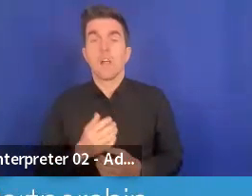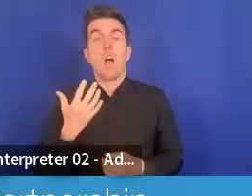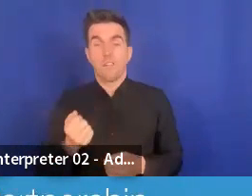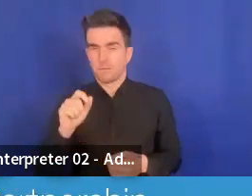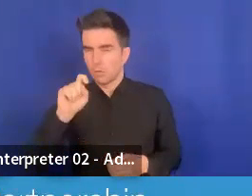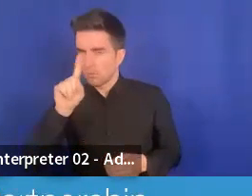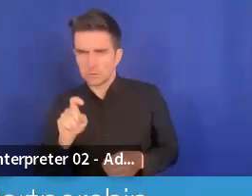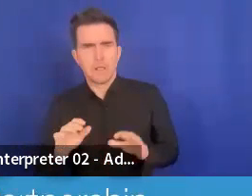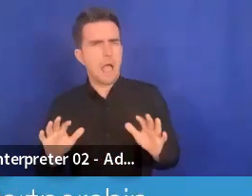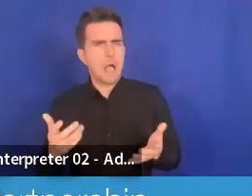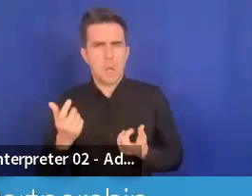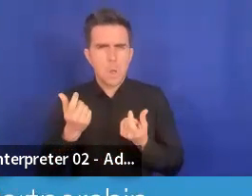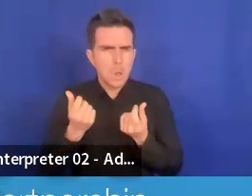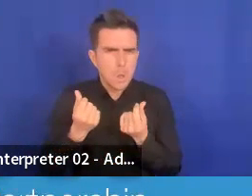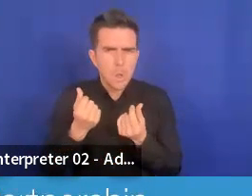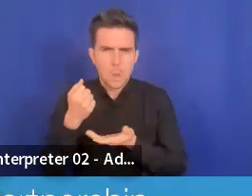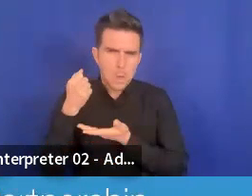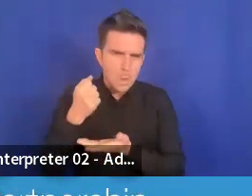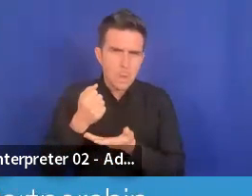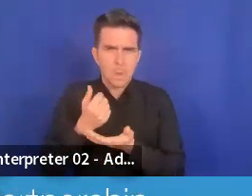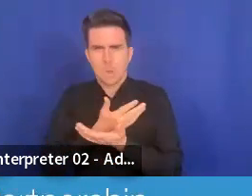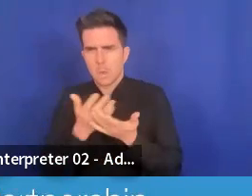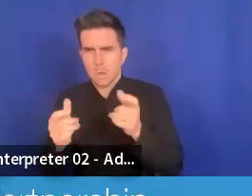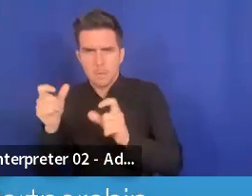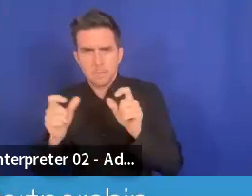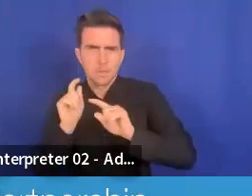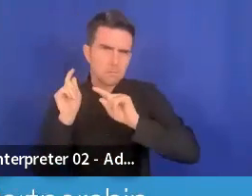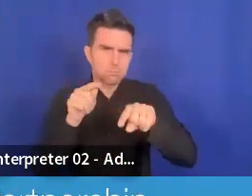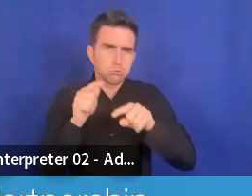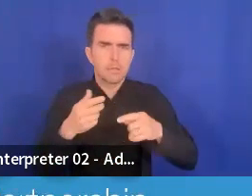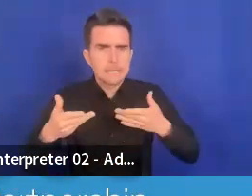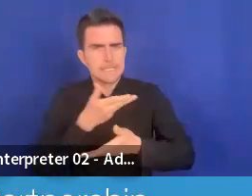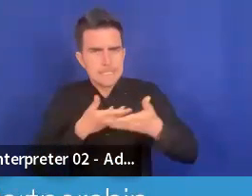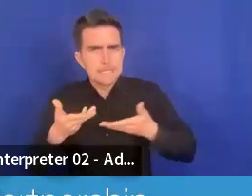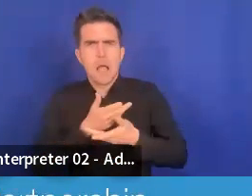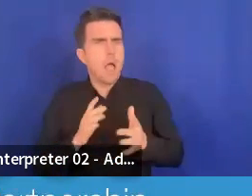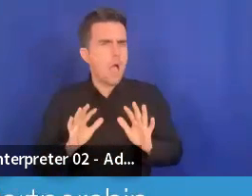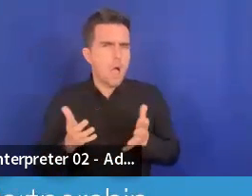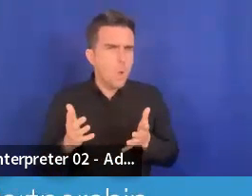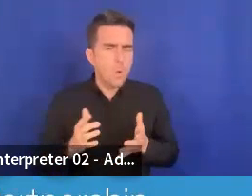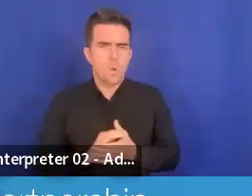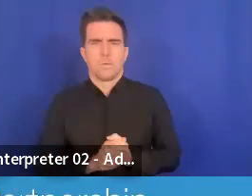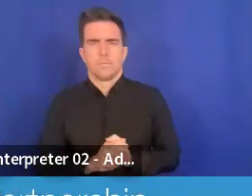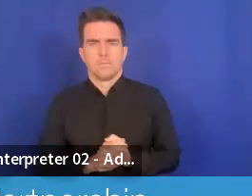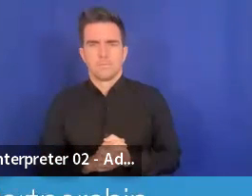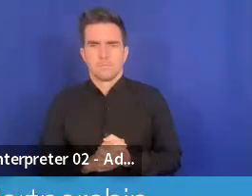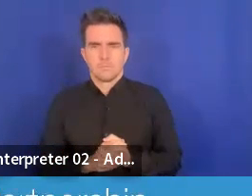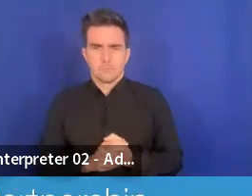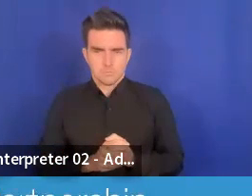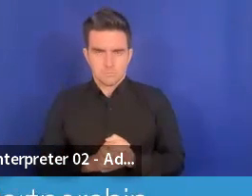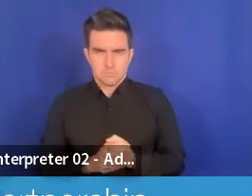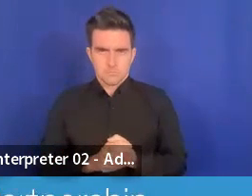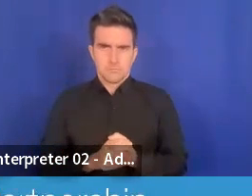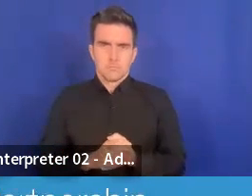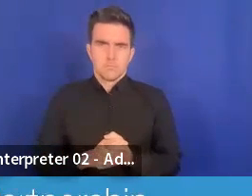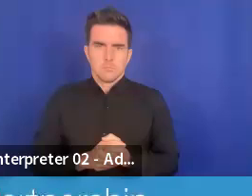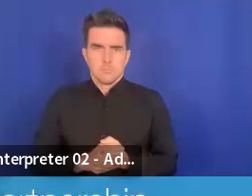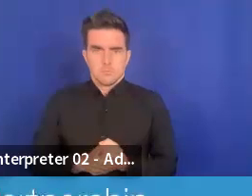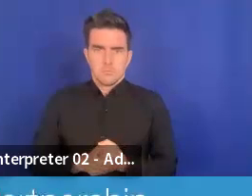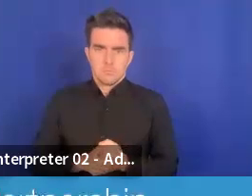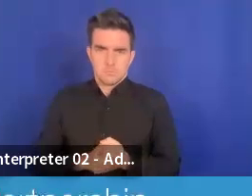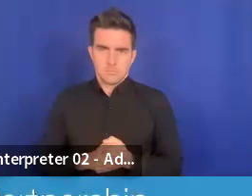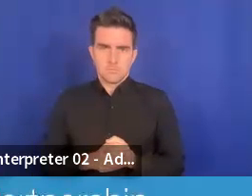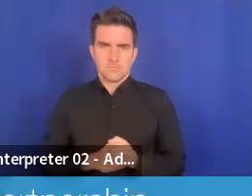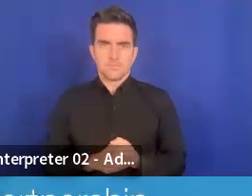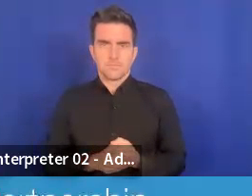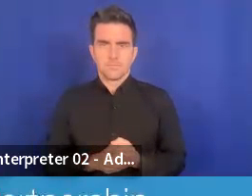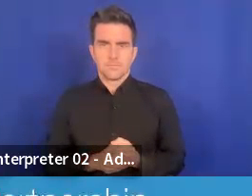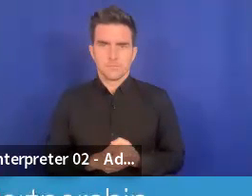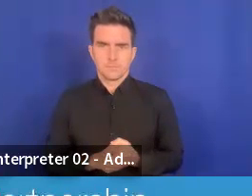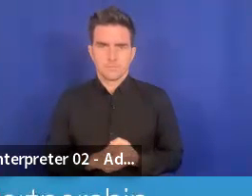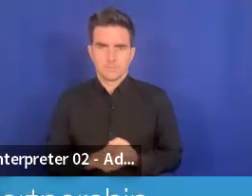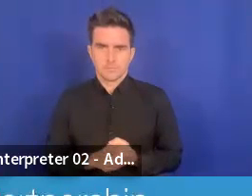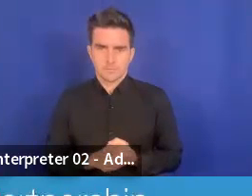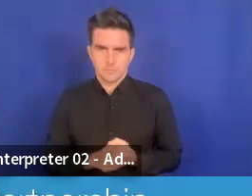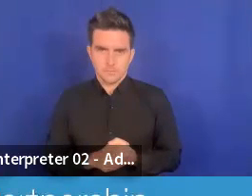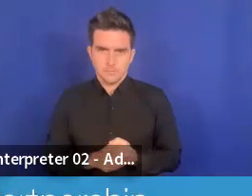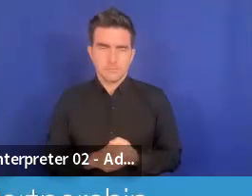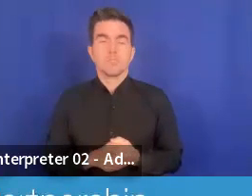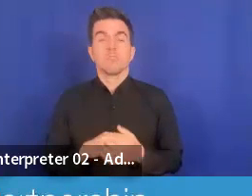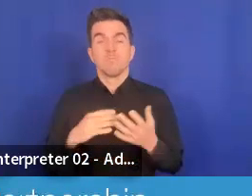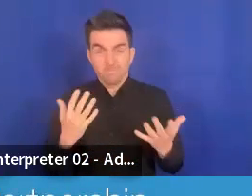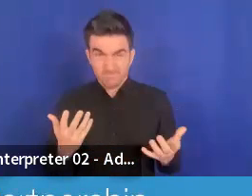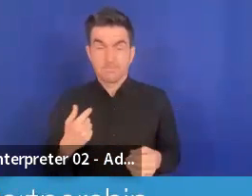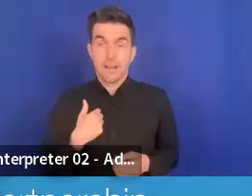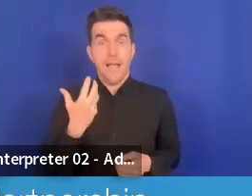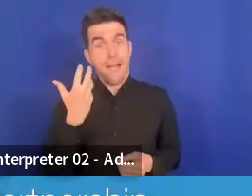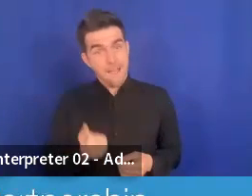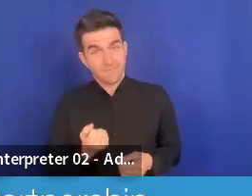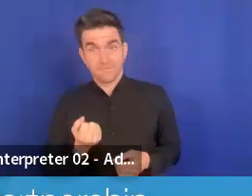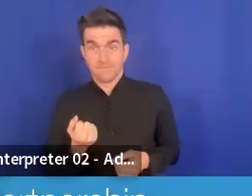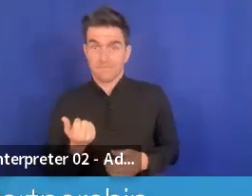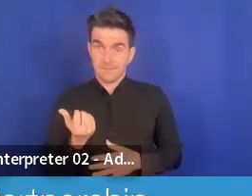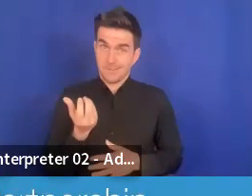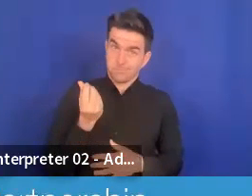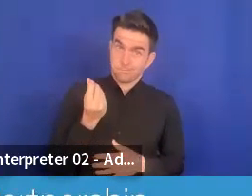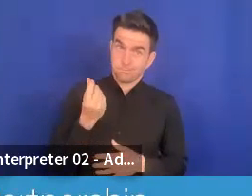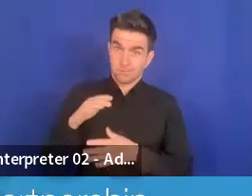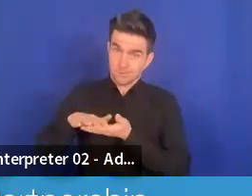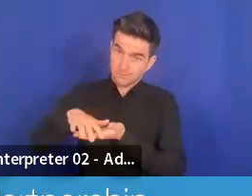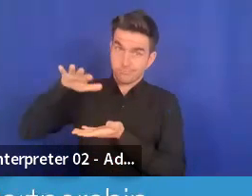We actually don't necessarily have resources right now for people to attend the hearings.